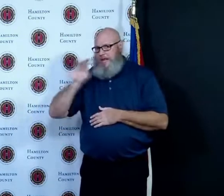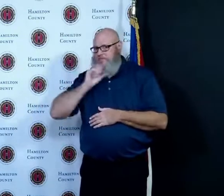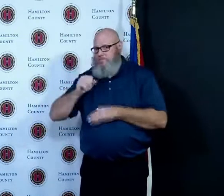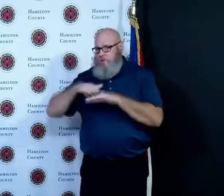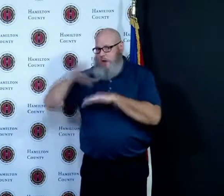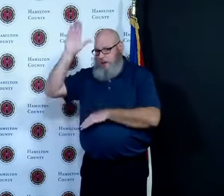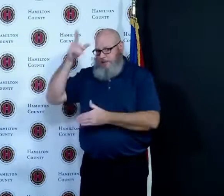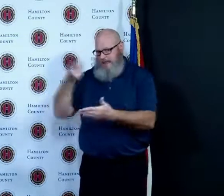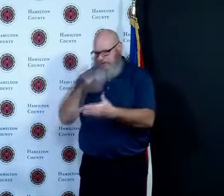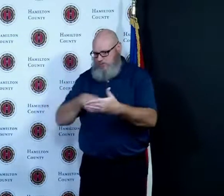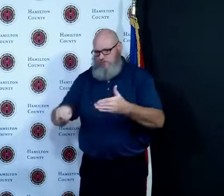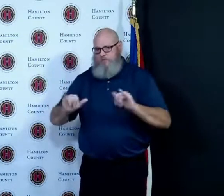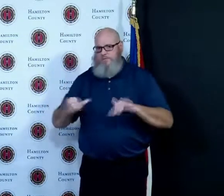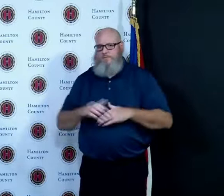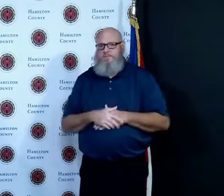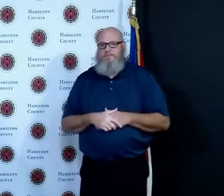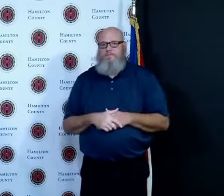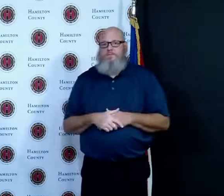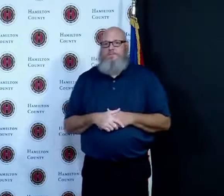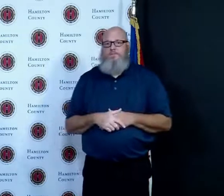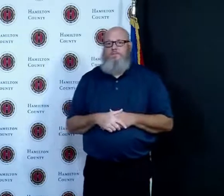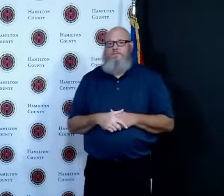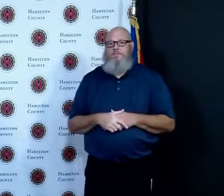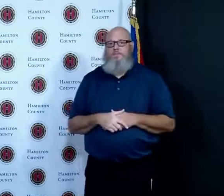and actually schedule that appointment to make it as simple as possible